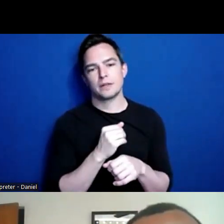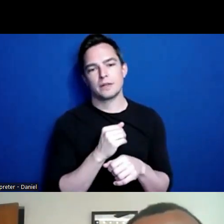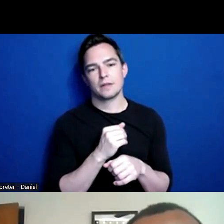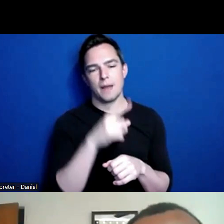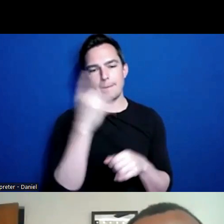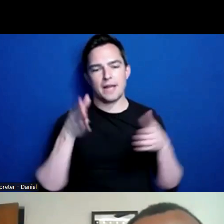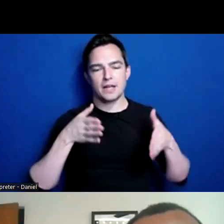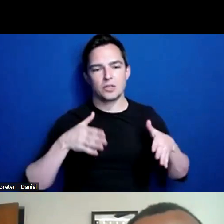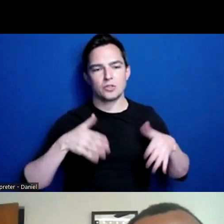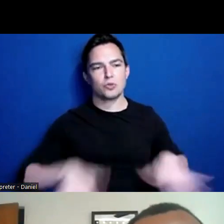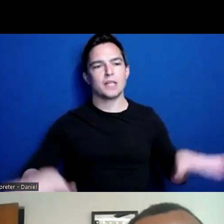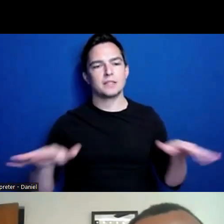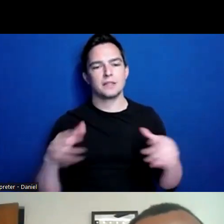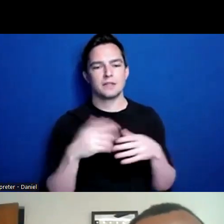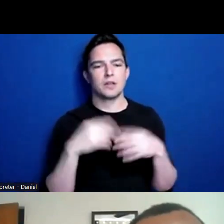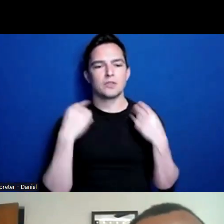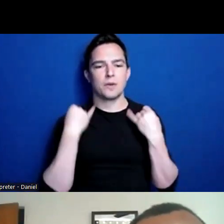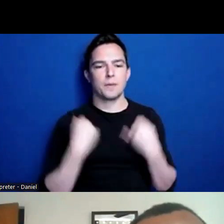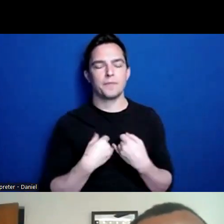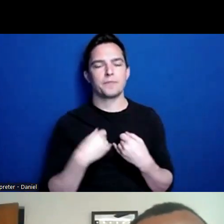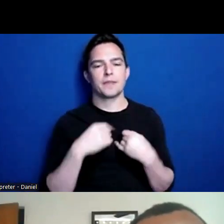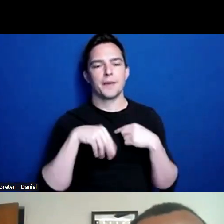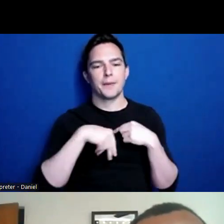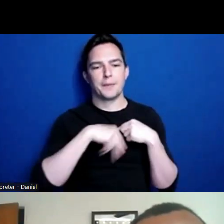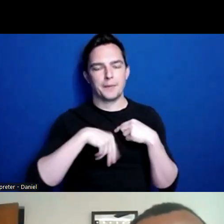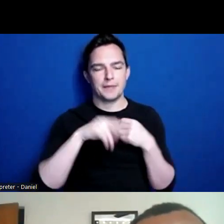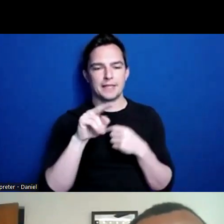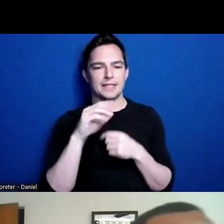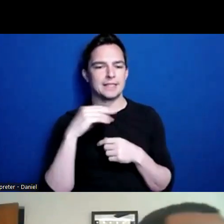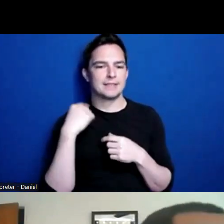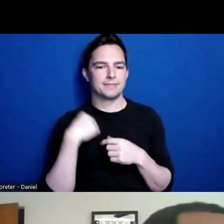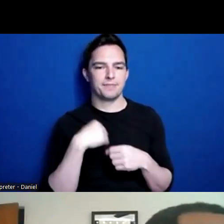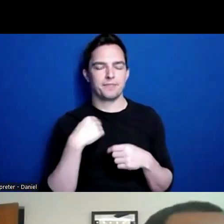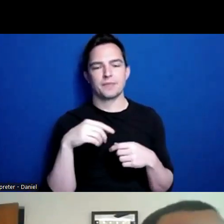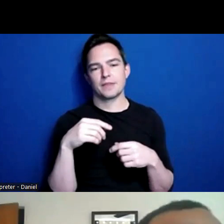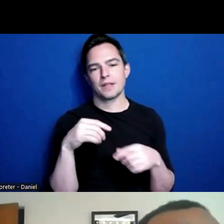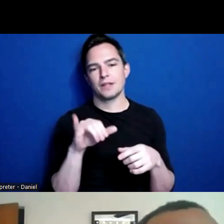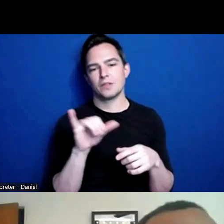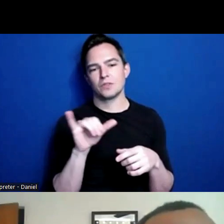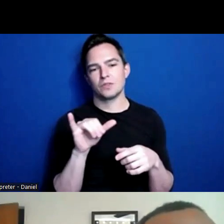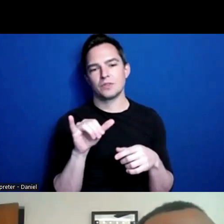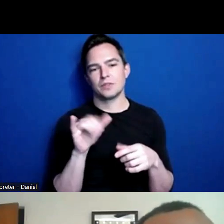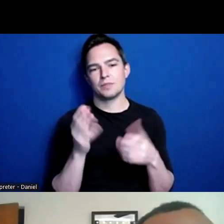and wearing a pendant necklace. And you might be able to see me wearing a headphone and I'm sitting